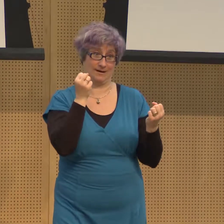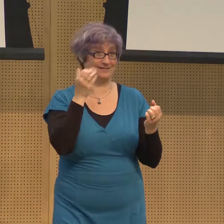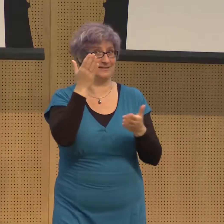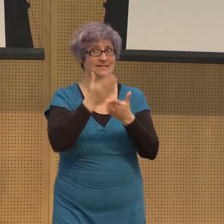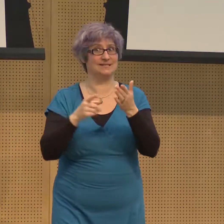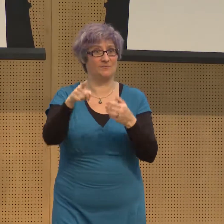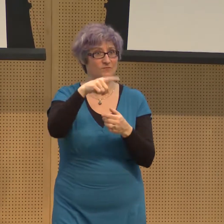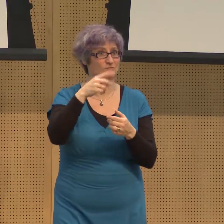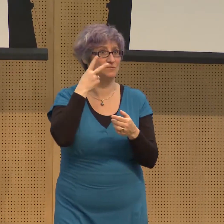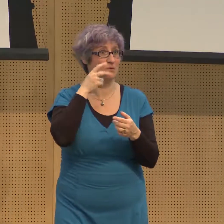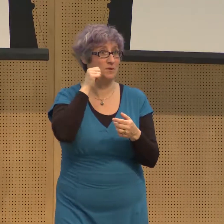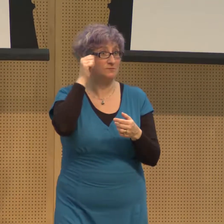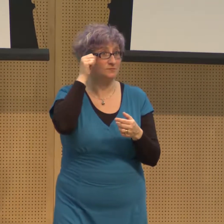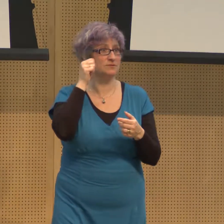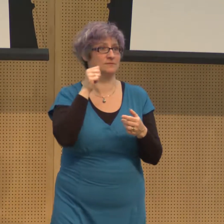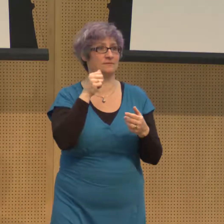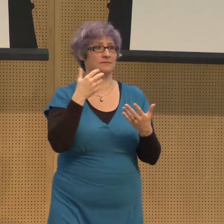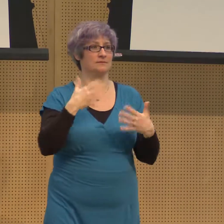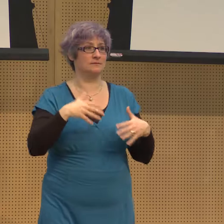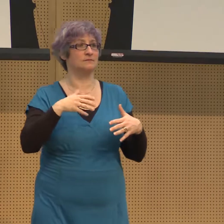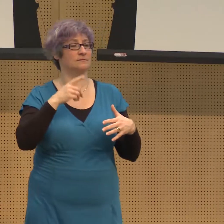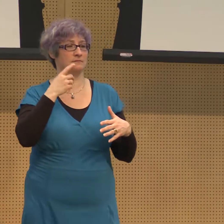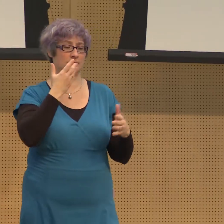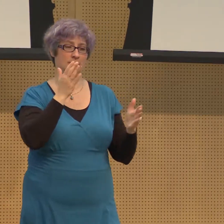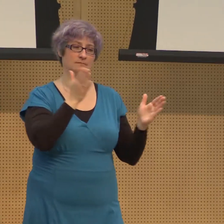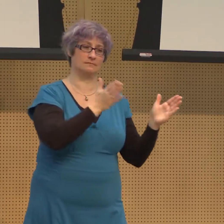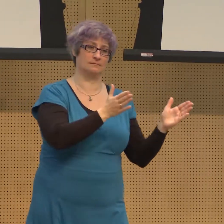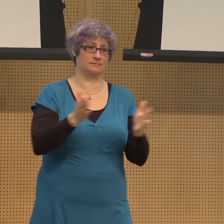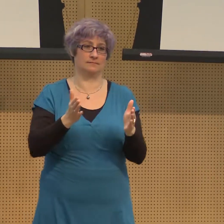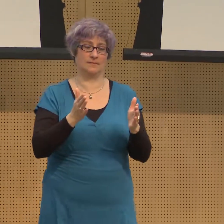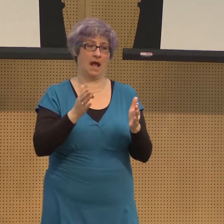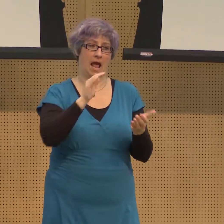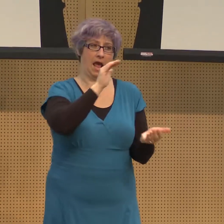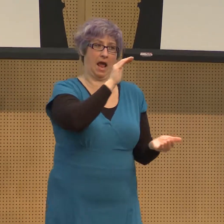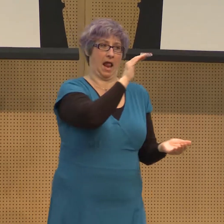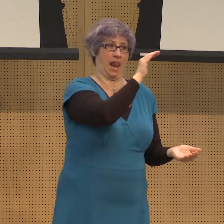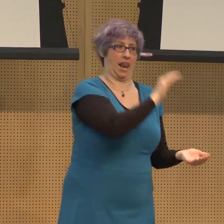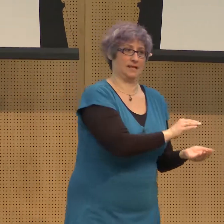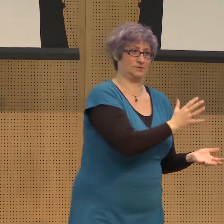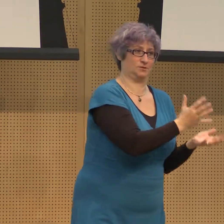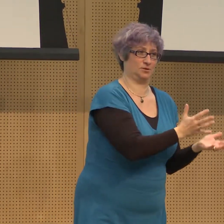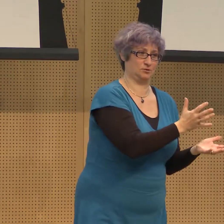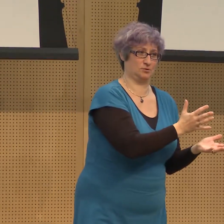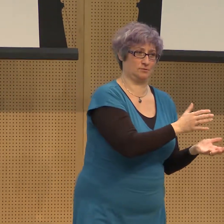Adult home sign, some of you may have seen at yesterday's presentation, is different.